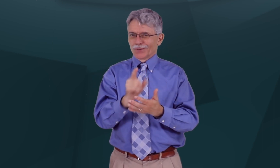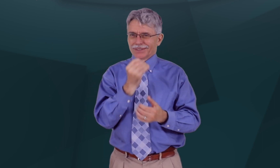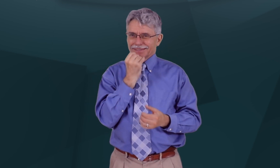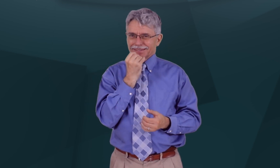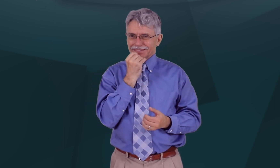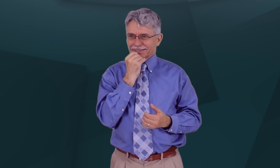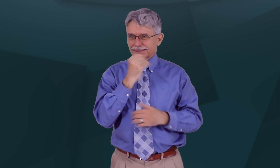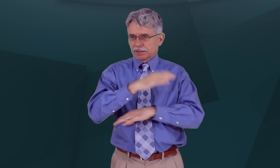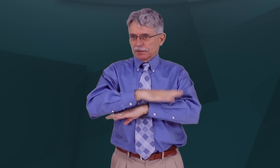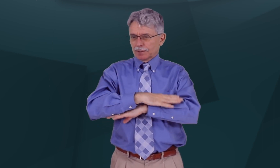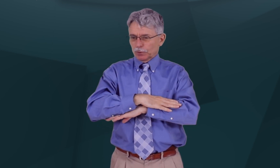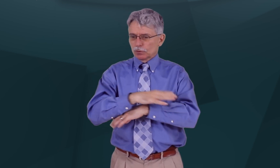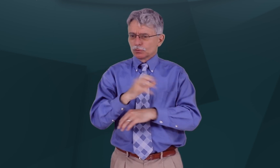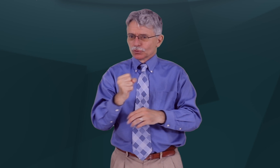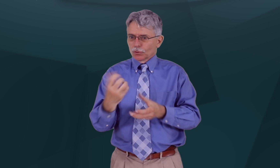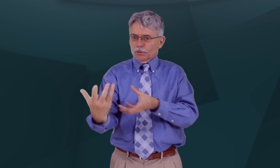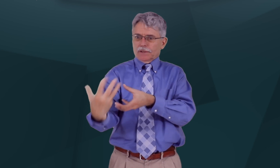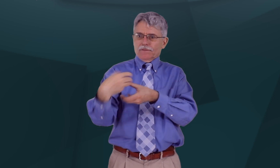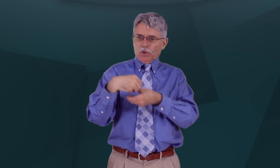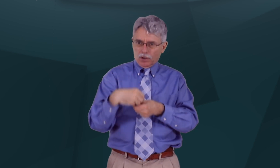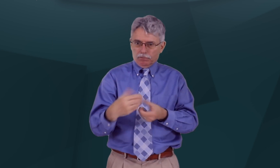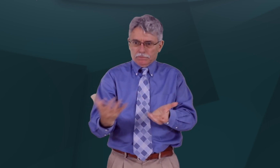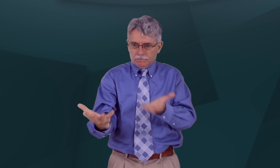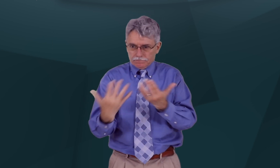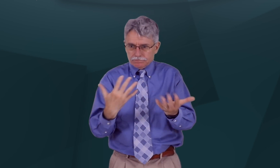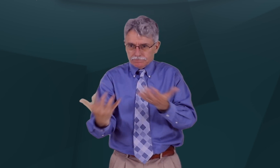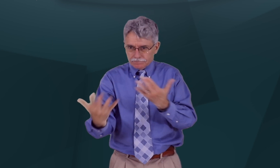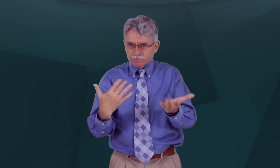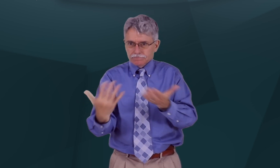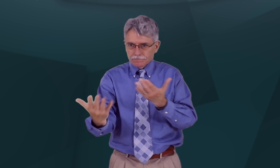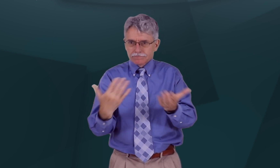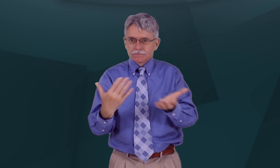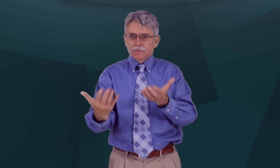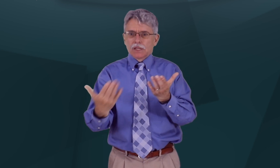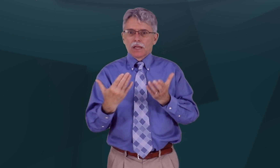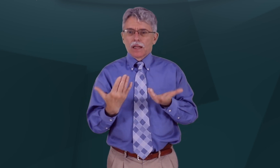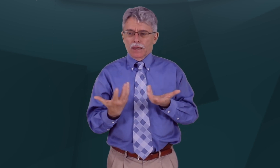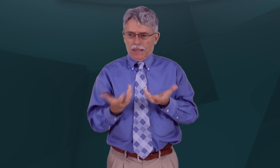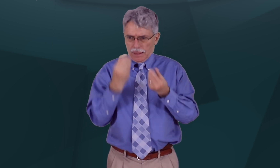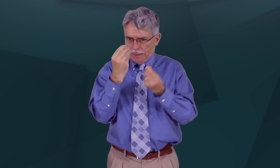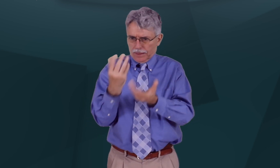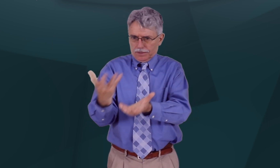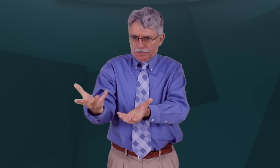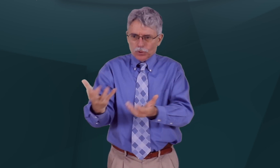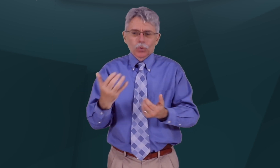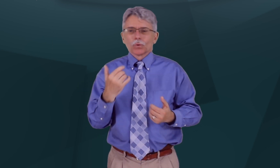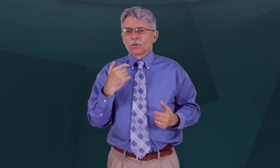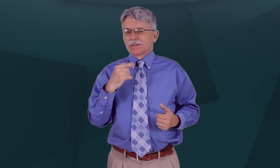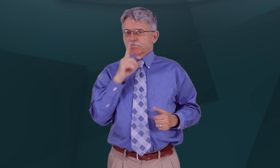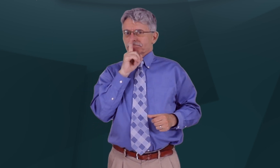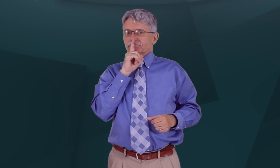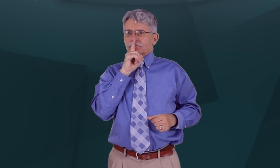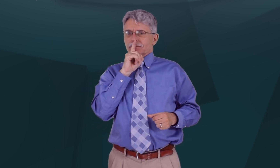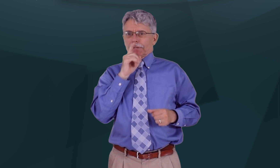in that same one hour of dinner table conversation. So -- involve them in that conversation. Let them know what's going on.